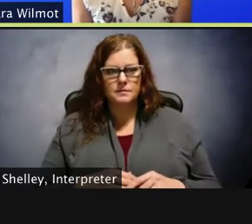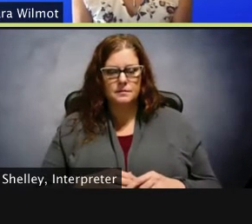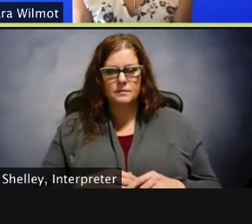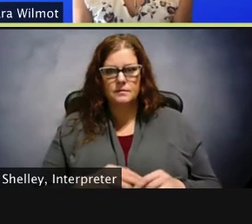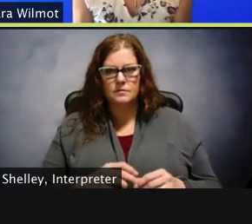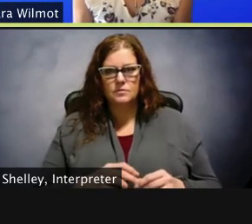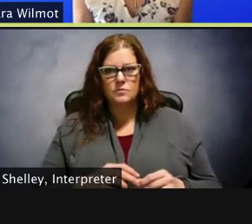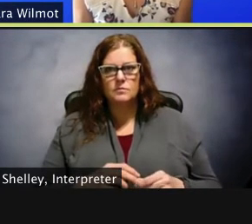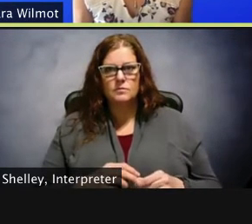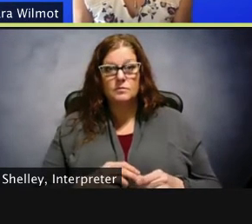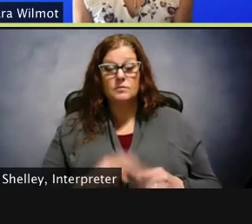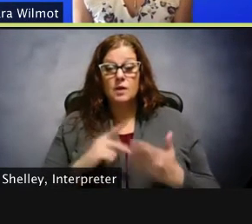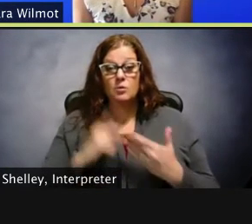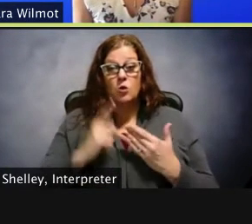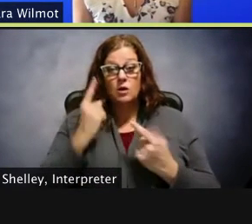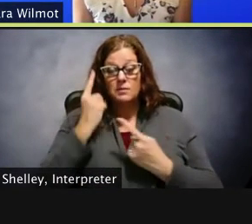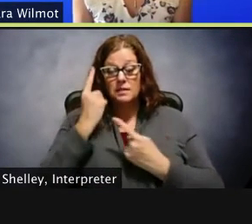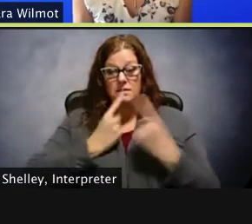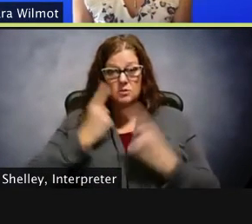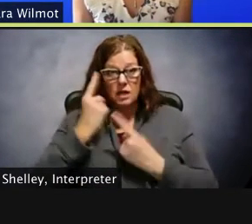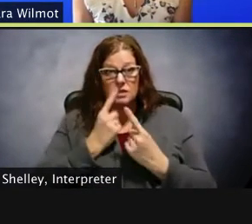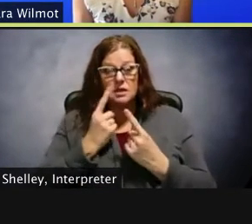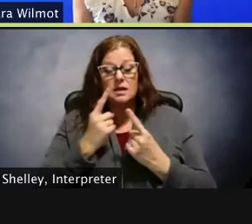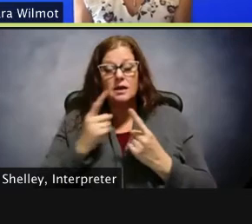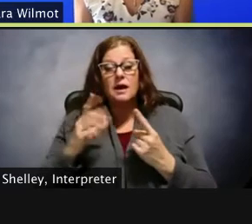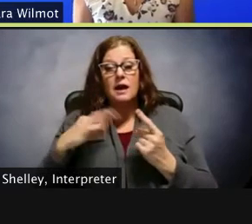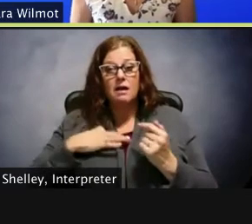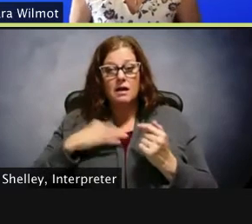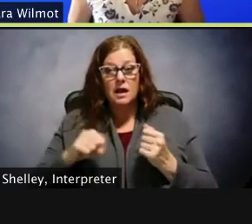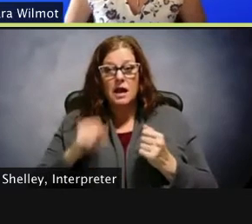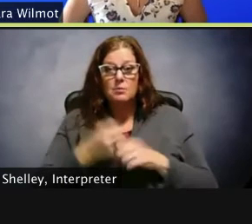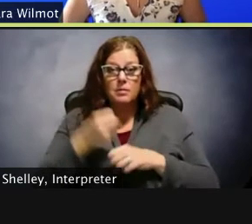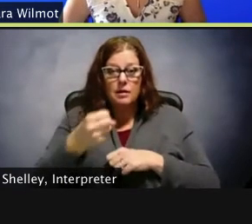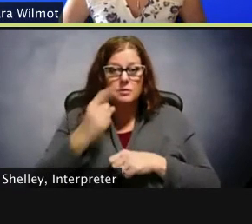Program considerations, eligibility, and placement for students does not equate